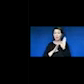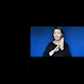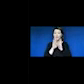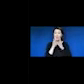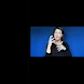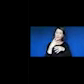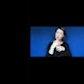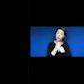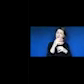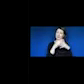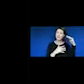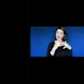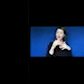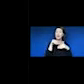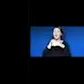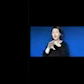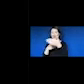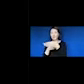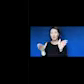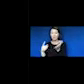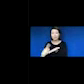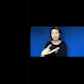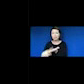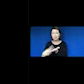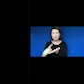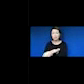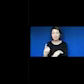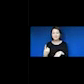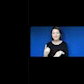We brainstormed a job description at that point.